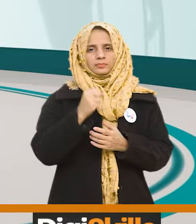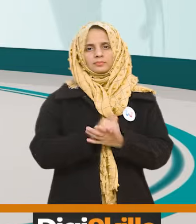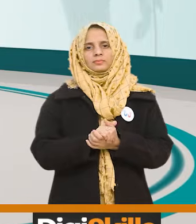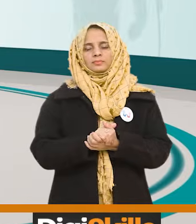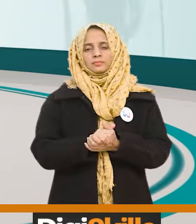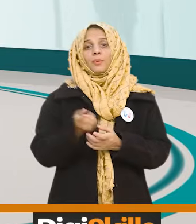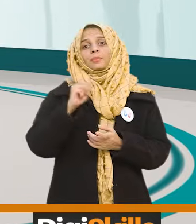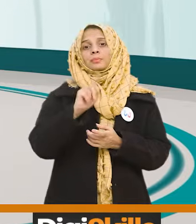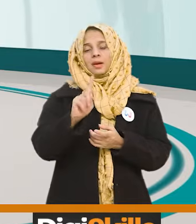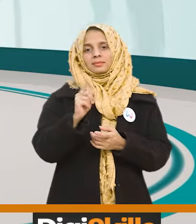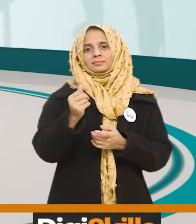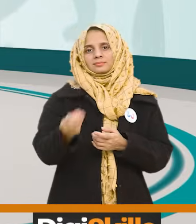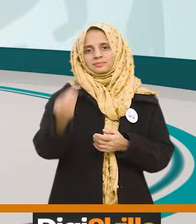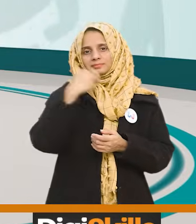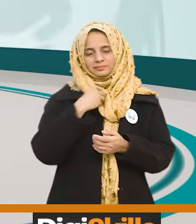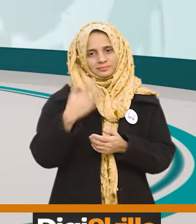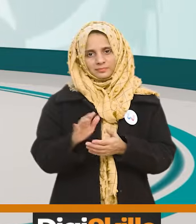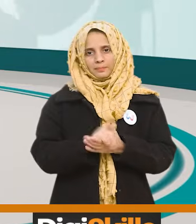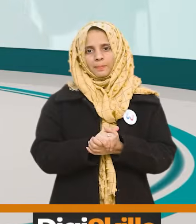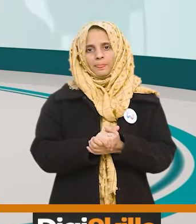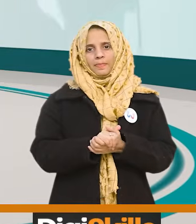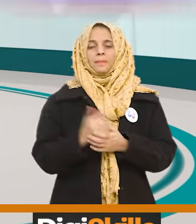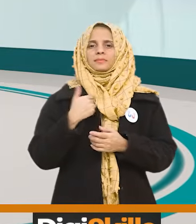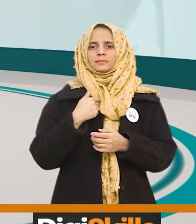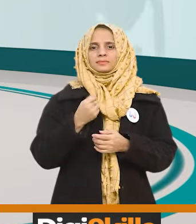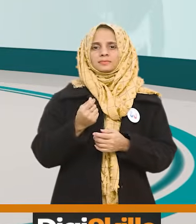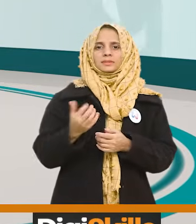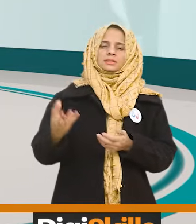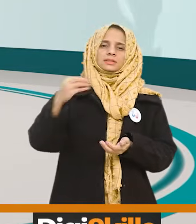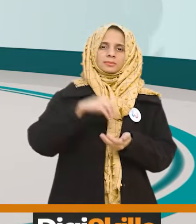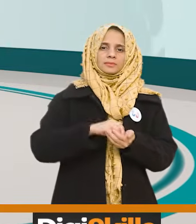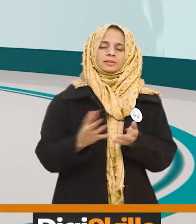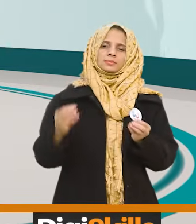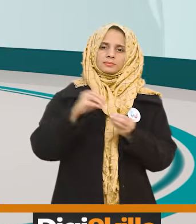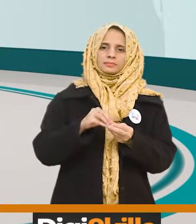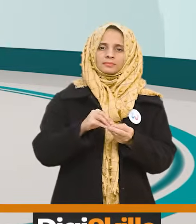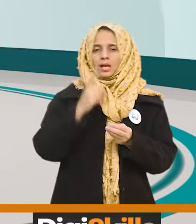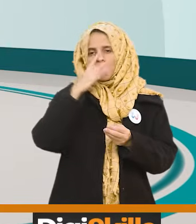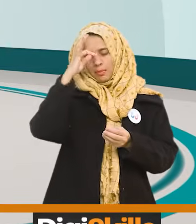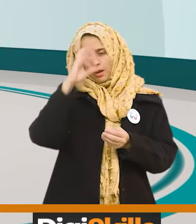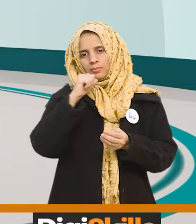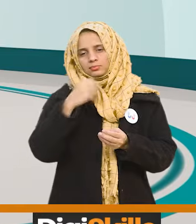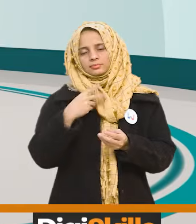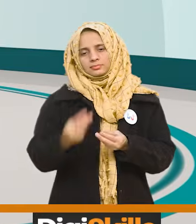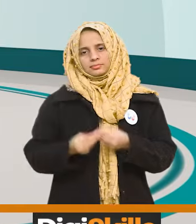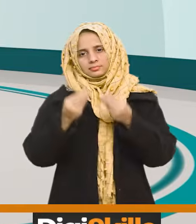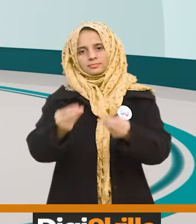And yes, the money I received, I immediately gave to my mother as it is.